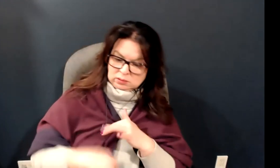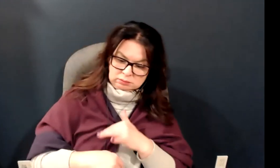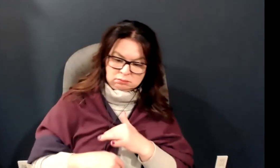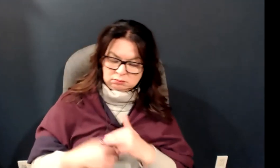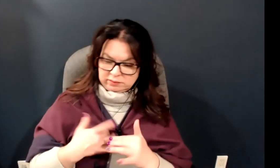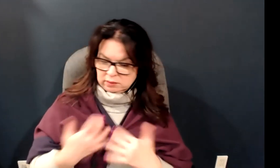more...